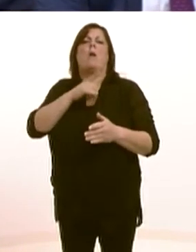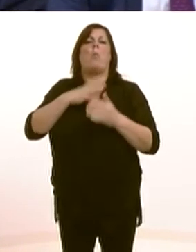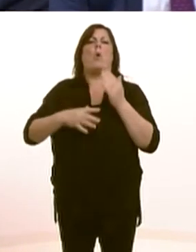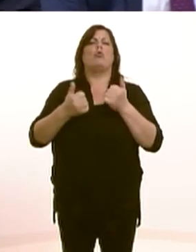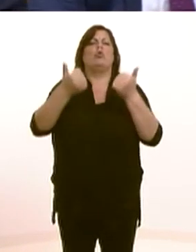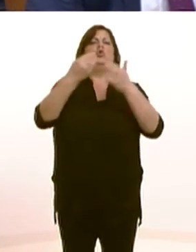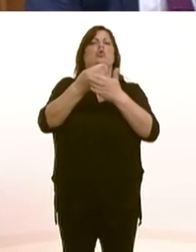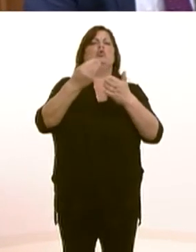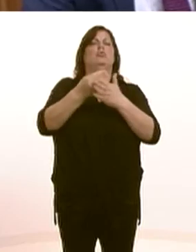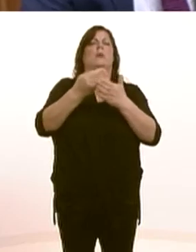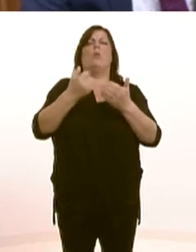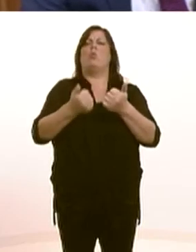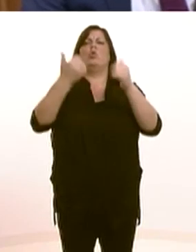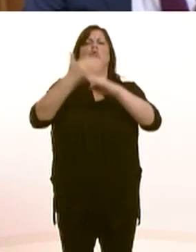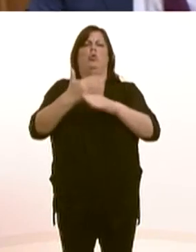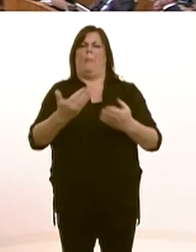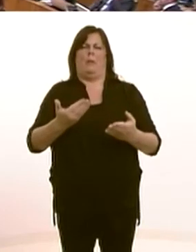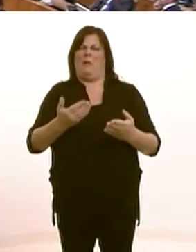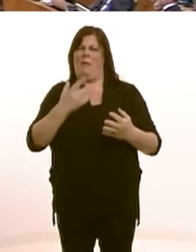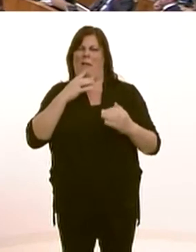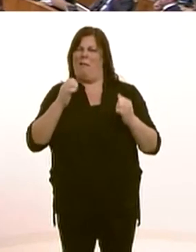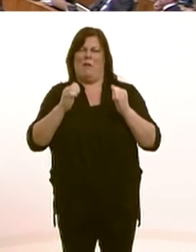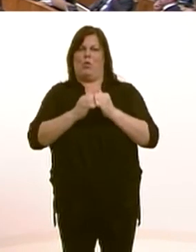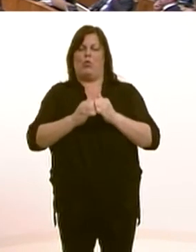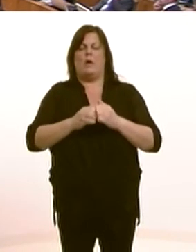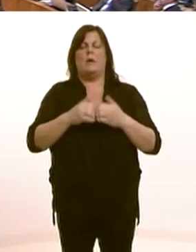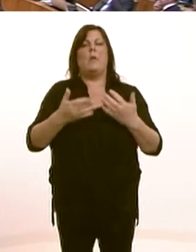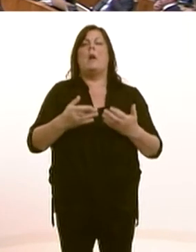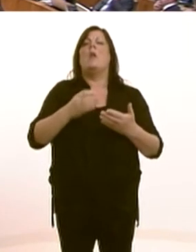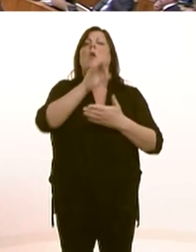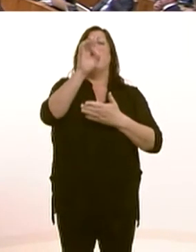I just donít buy that, Iím sorry. Russell George: 3.